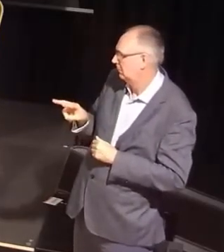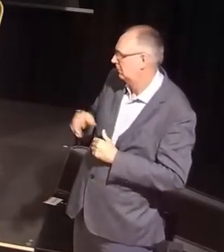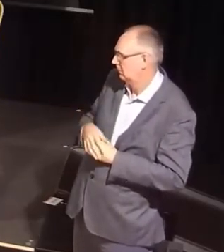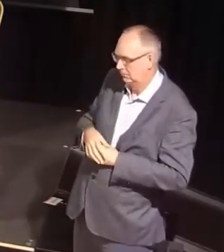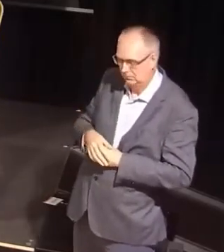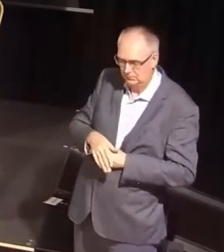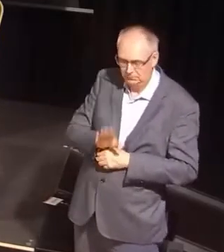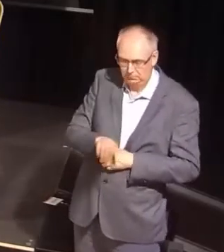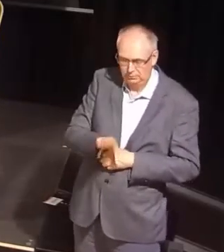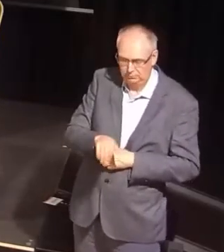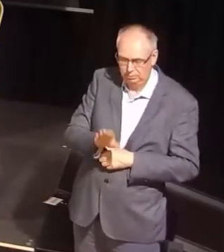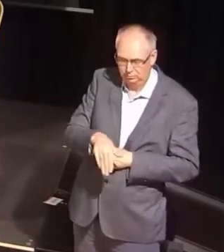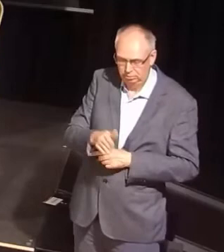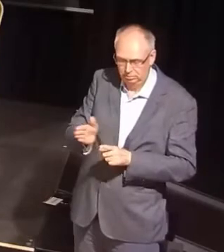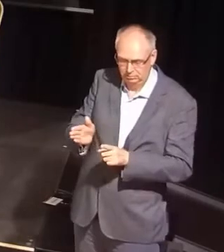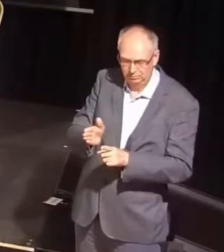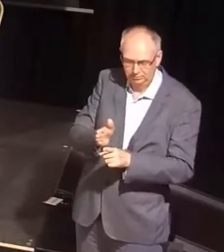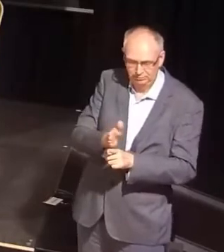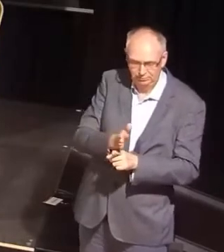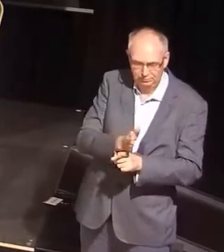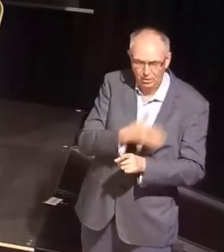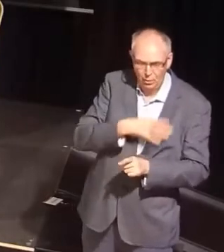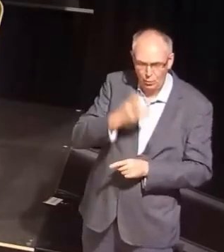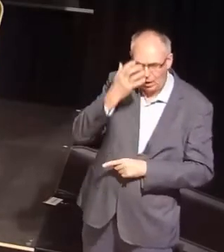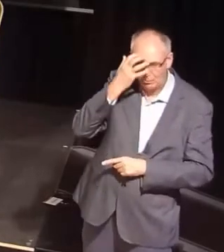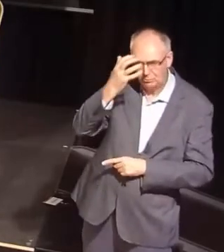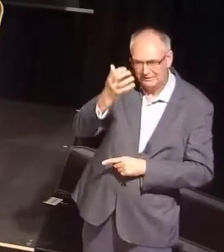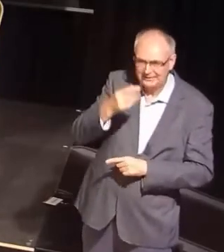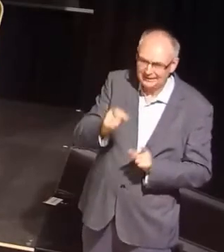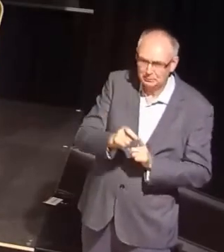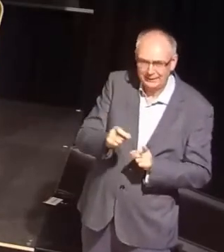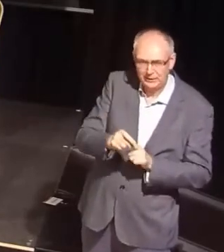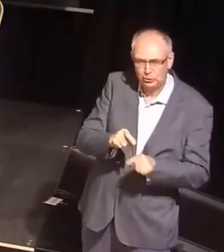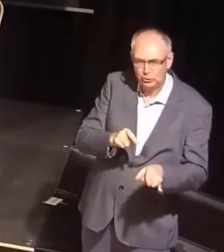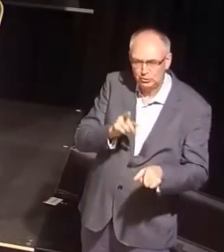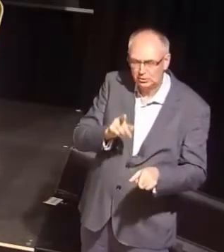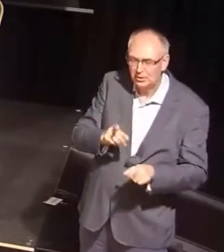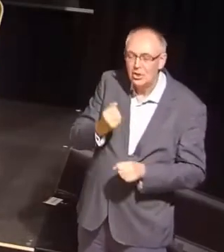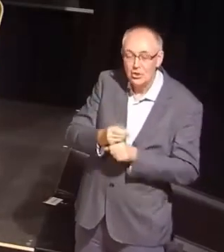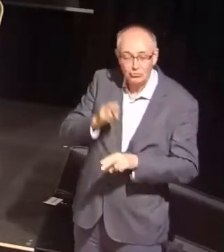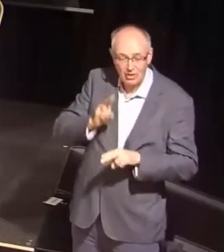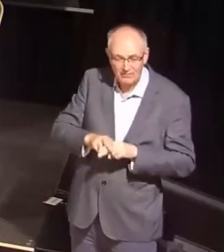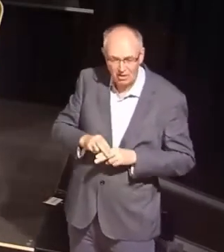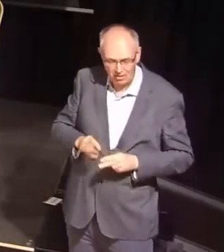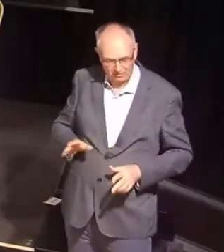and just moving back to Princess Peach. And the granddad just kind of took a step back in genuine surprise, like...